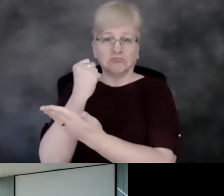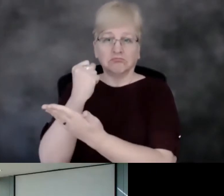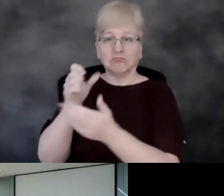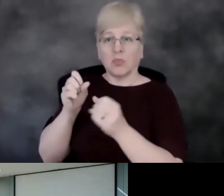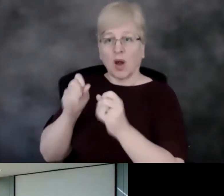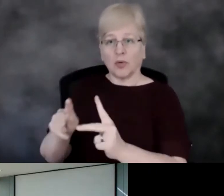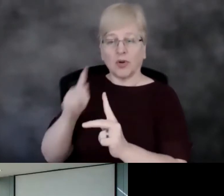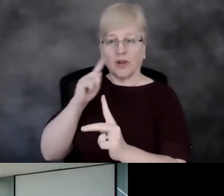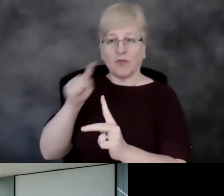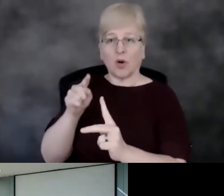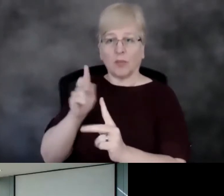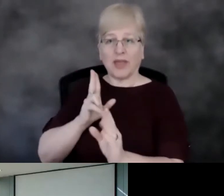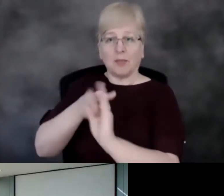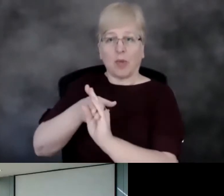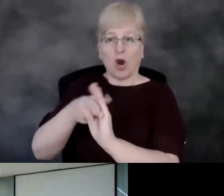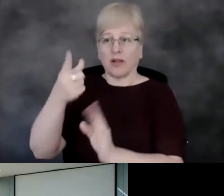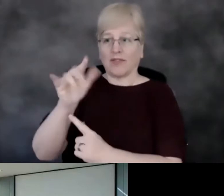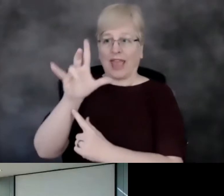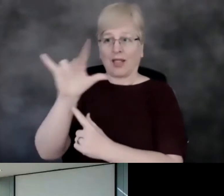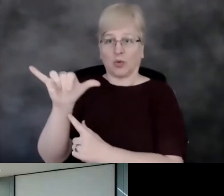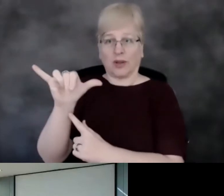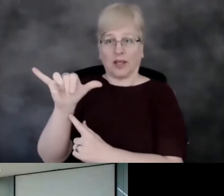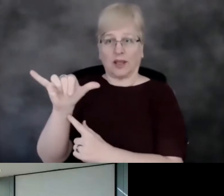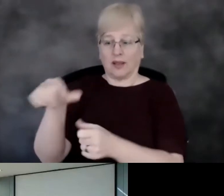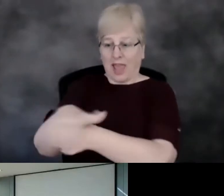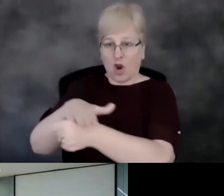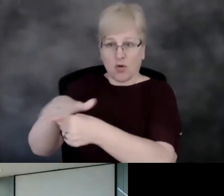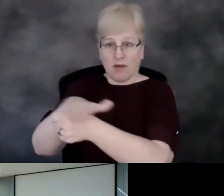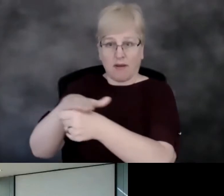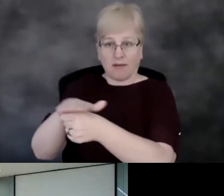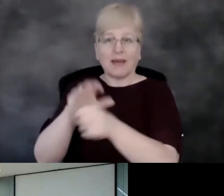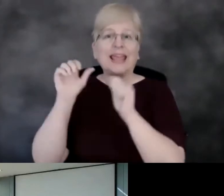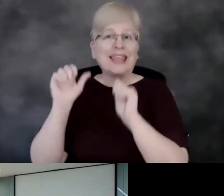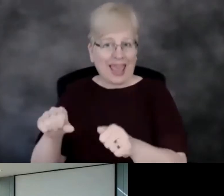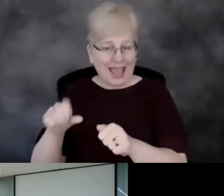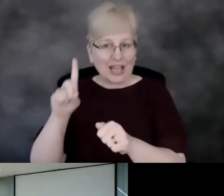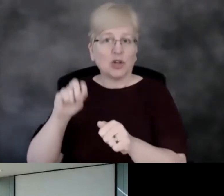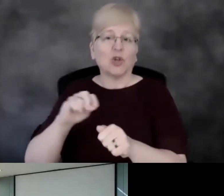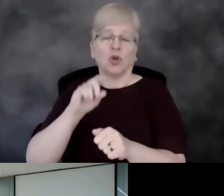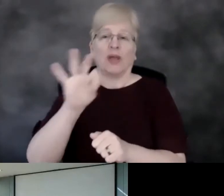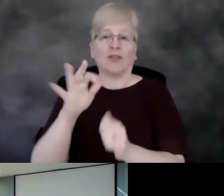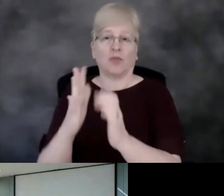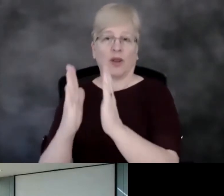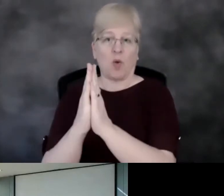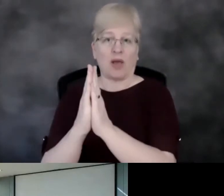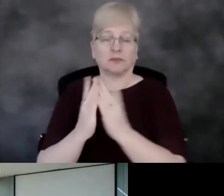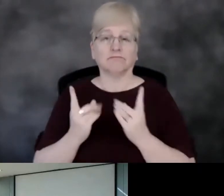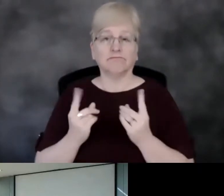16:03:53 being part of the gallery will be able to do so upon request by sending an e-mail